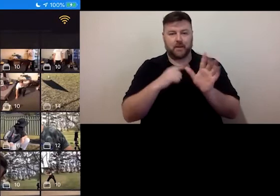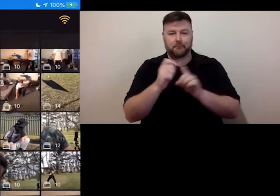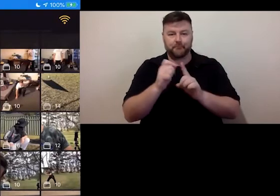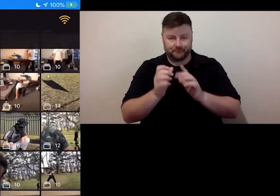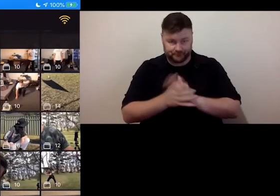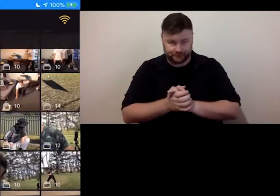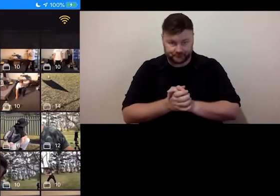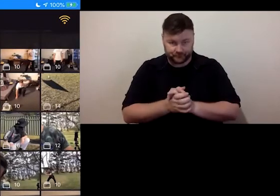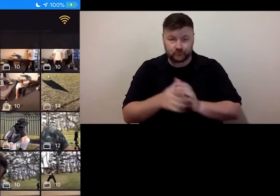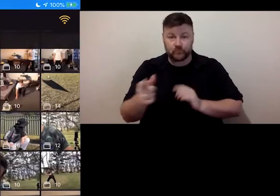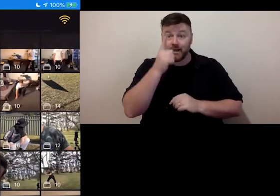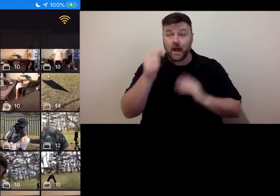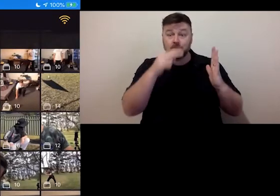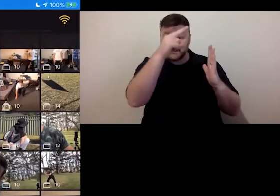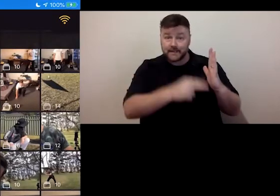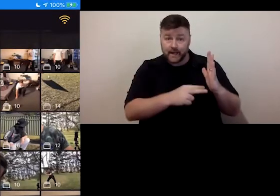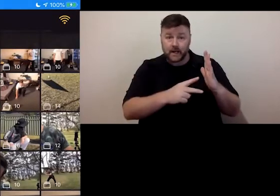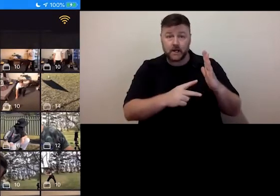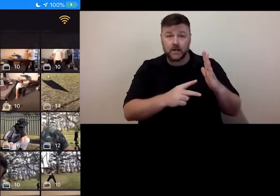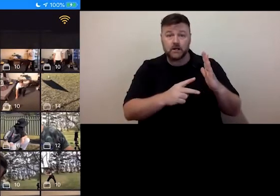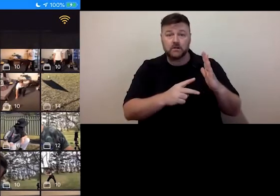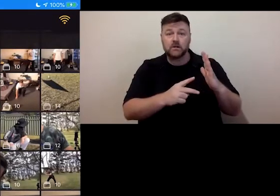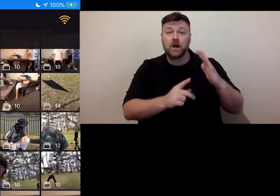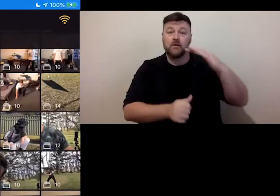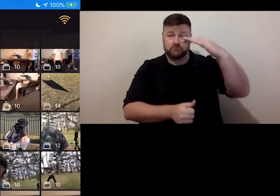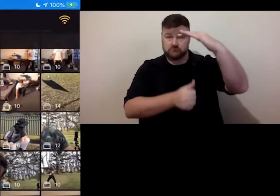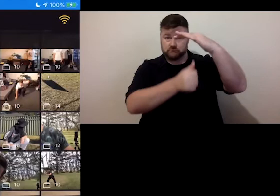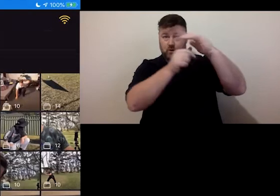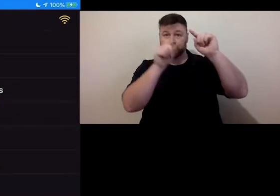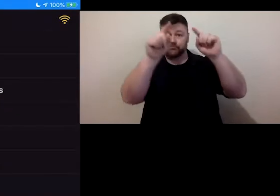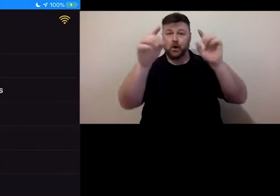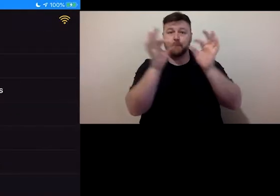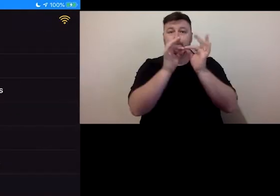And you can see from the top in the middle there's a button that says "Burst".